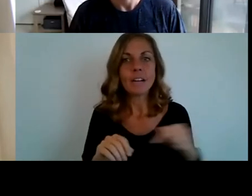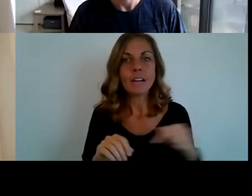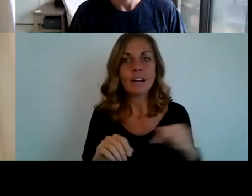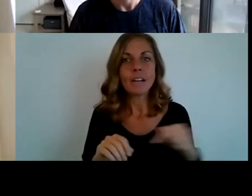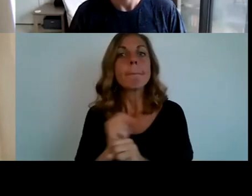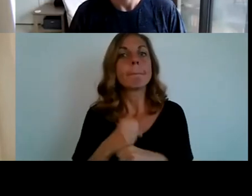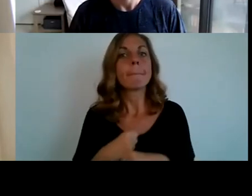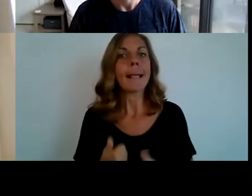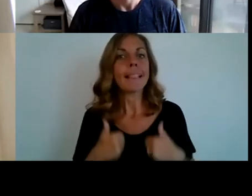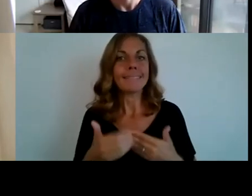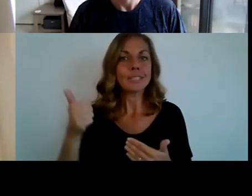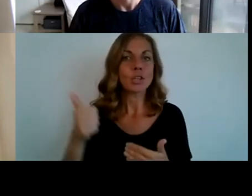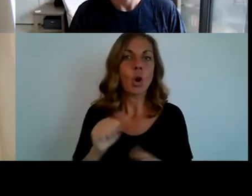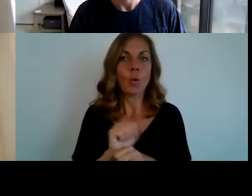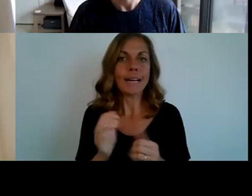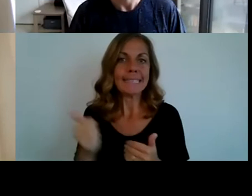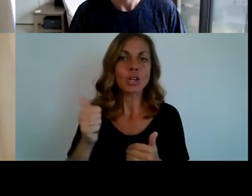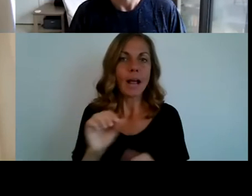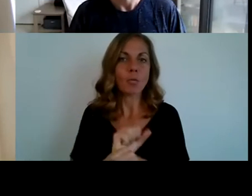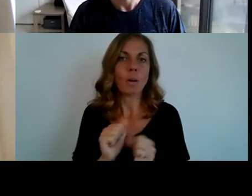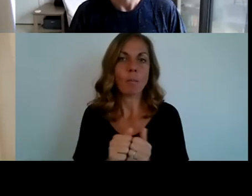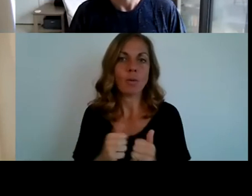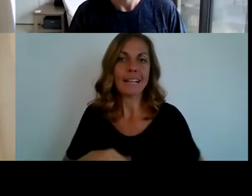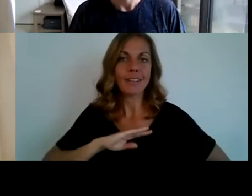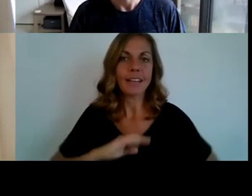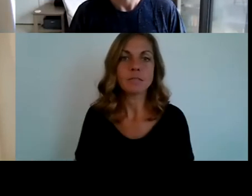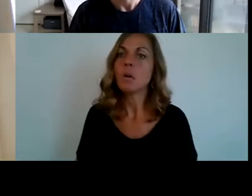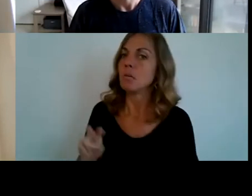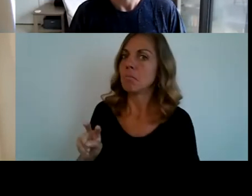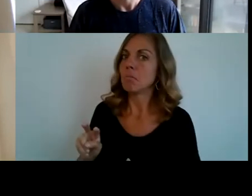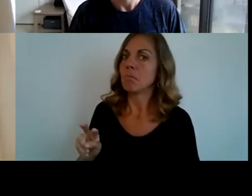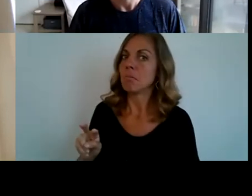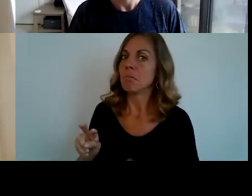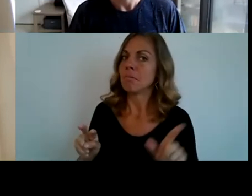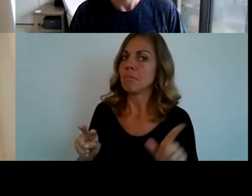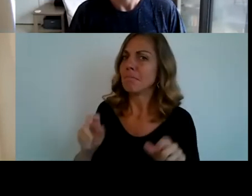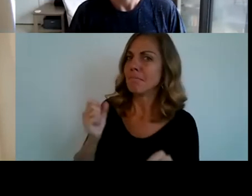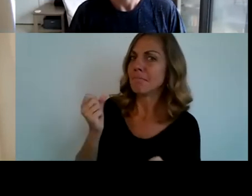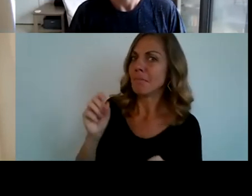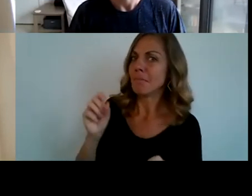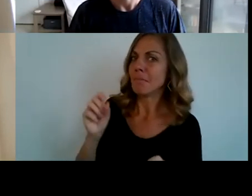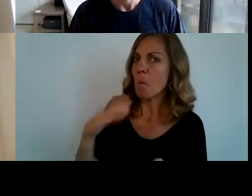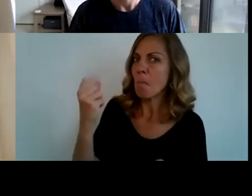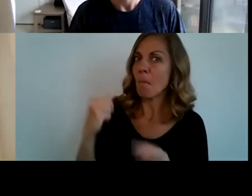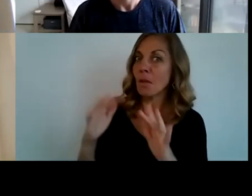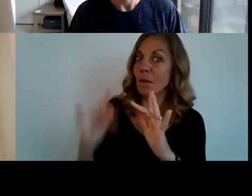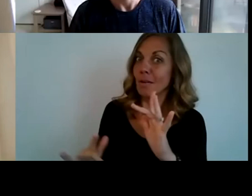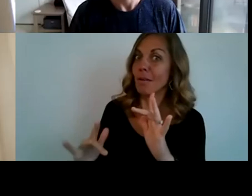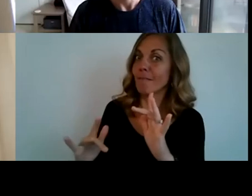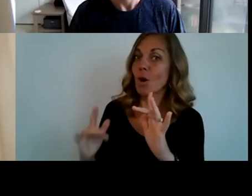easier and work for satisfying for all. We lost you a bit there, Will. But it's okay.